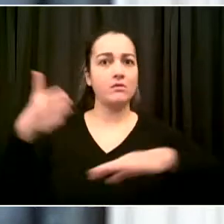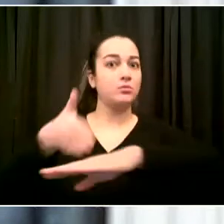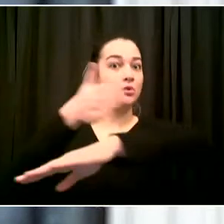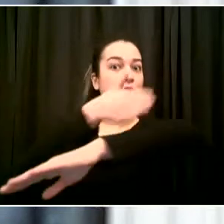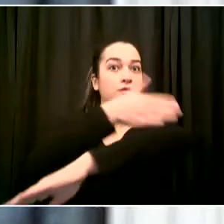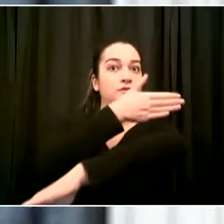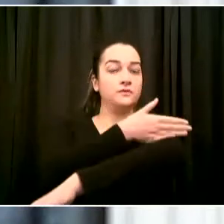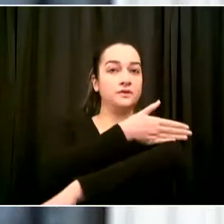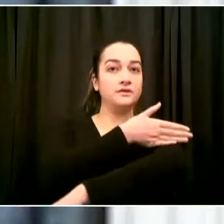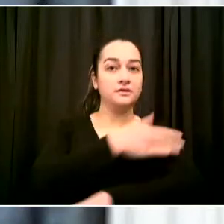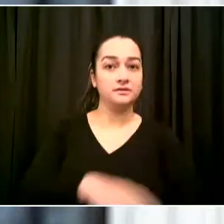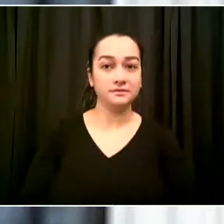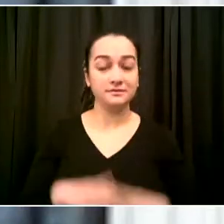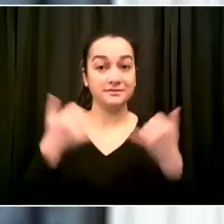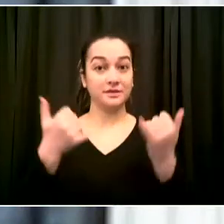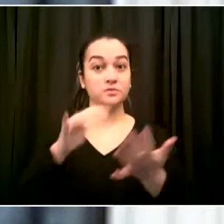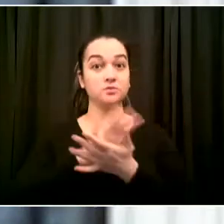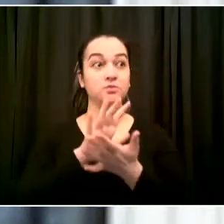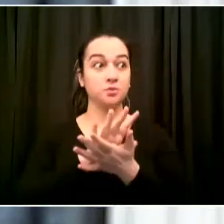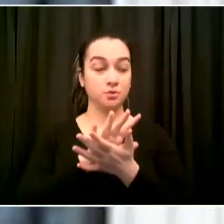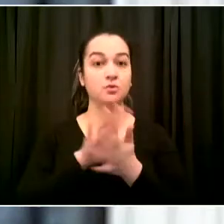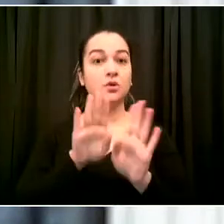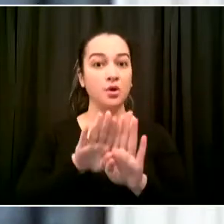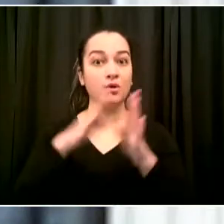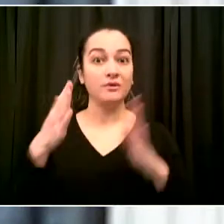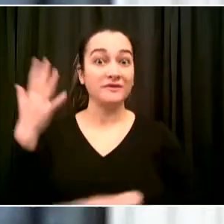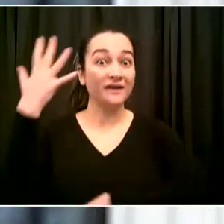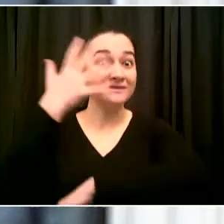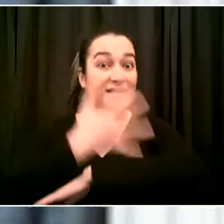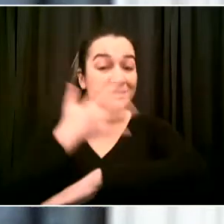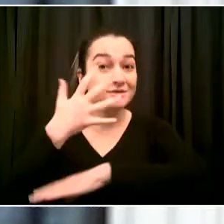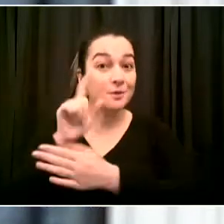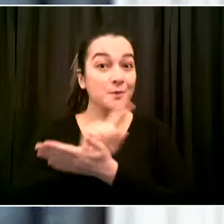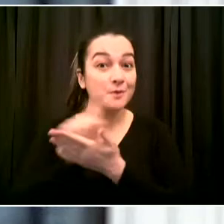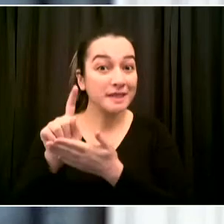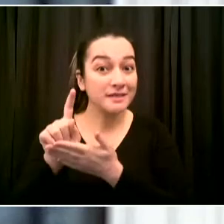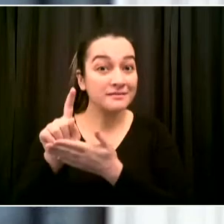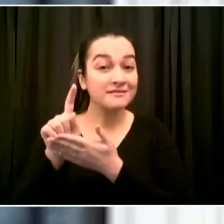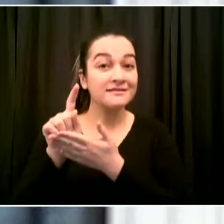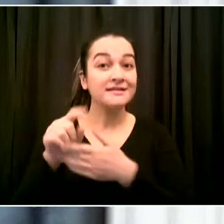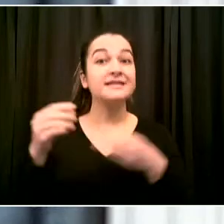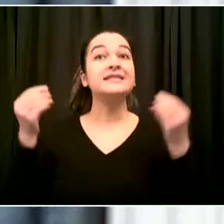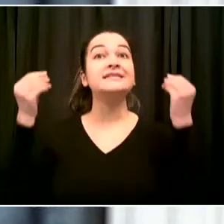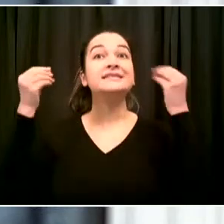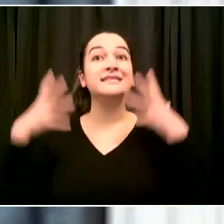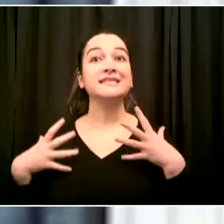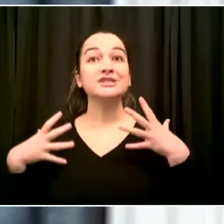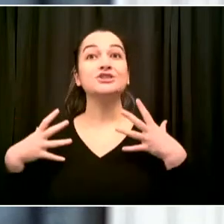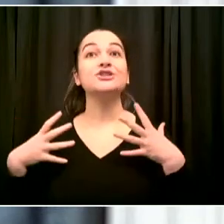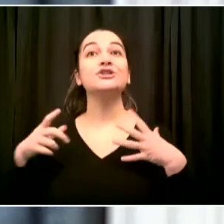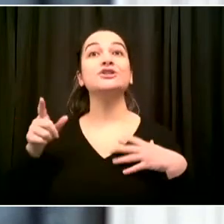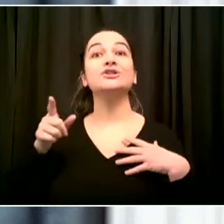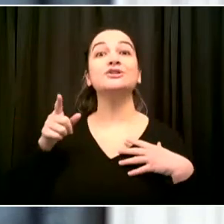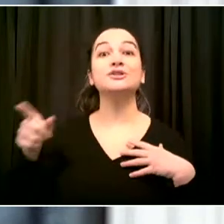THE MAJORITY TO FIVE DAYS A WEEK AND NOW WE ARE TEAII NGBACK THE VIRUS. OVER 30,000 EDUCATORS HAVE